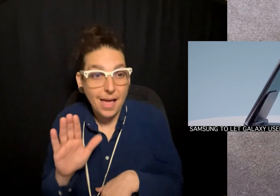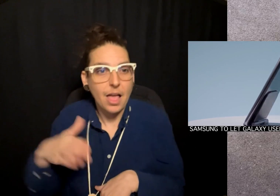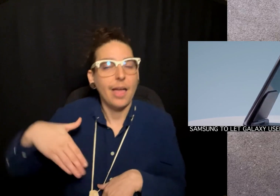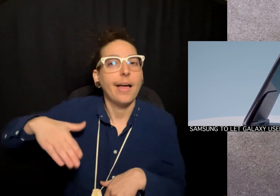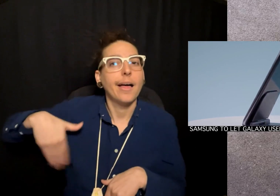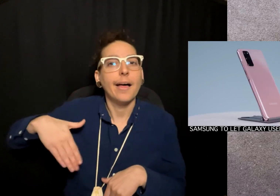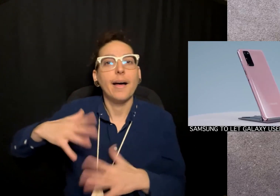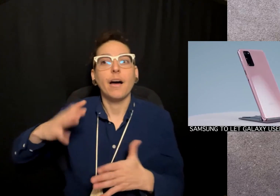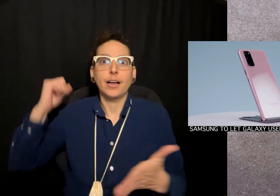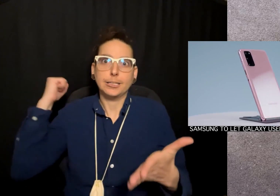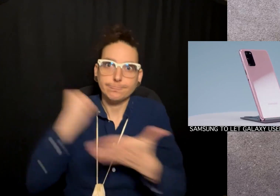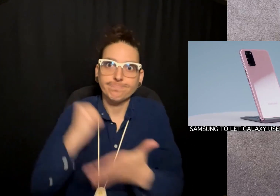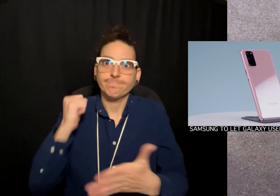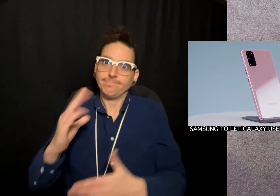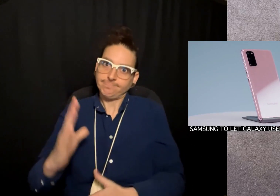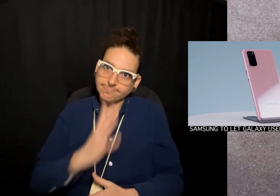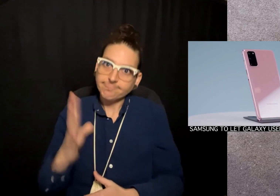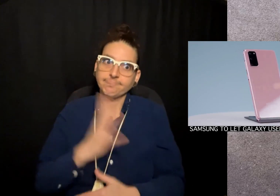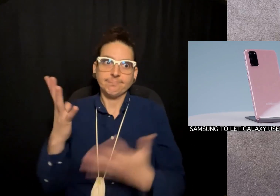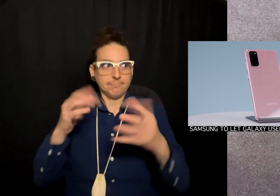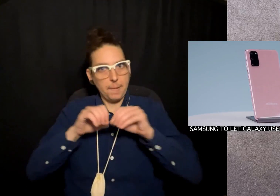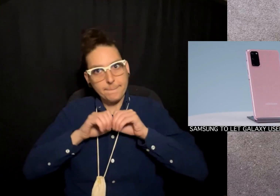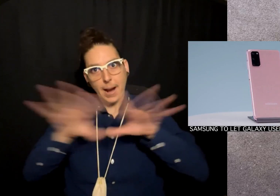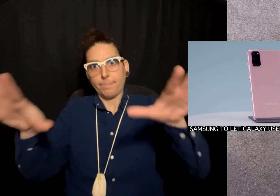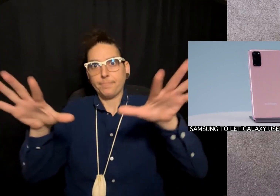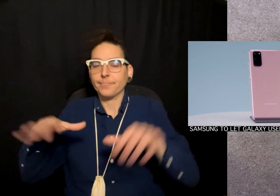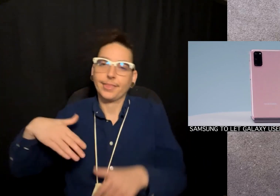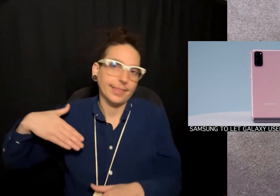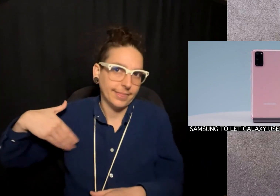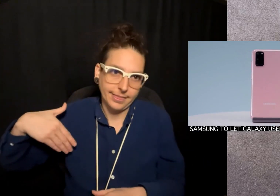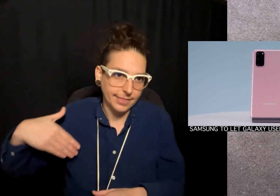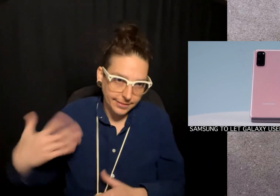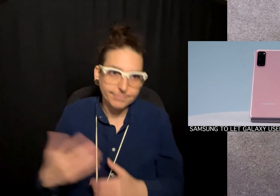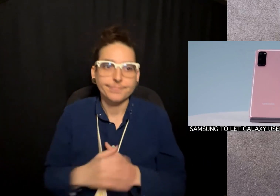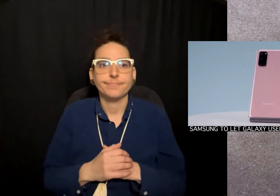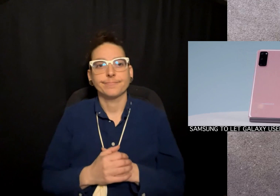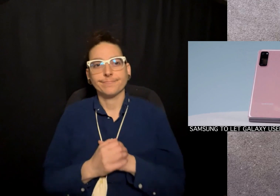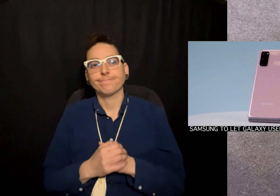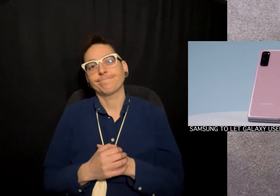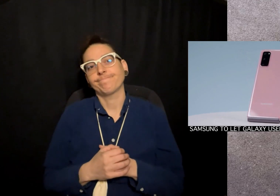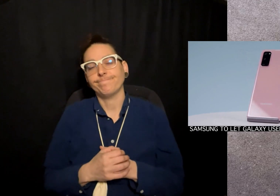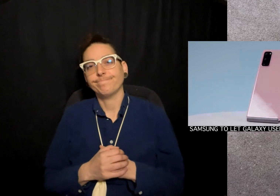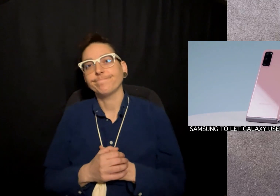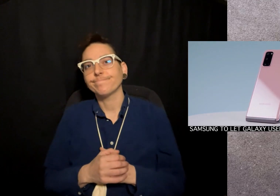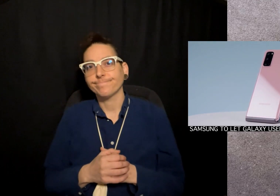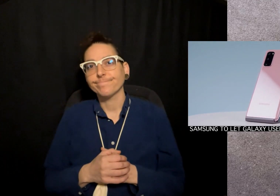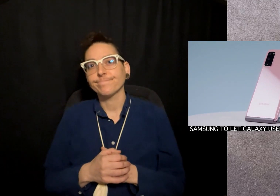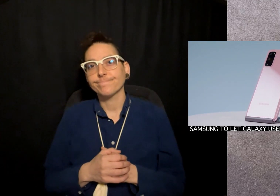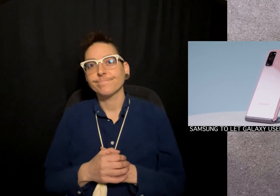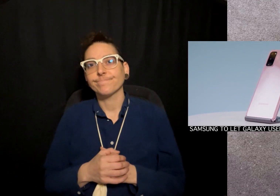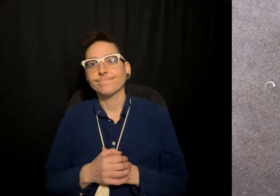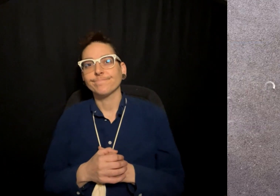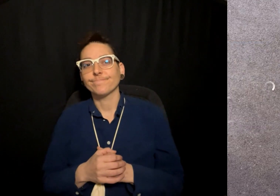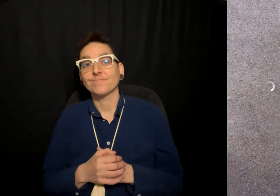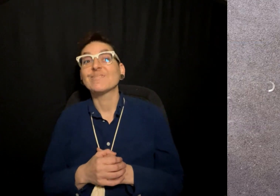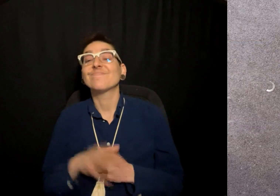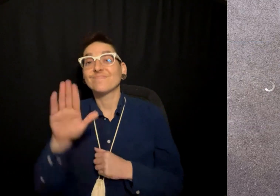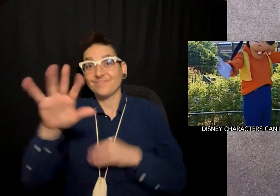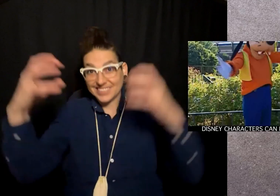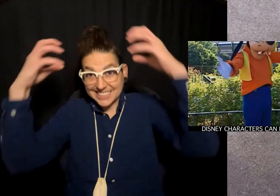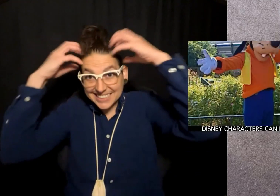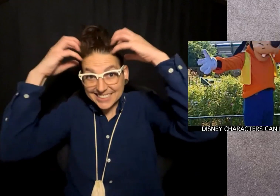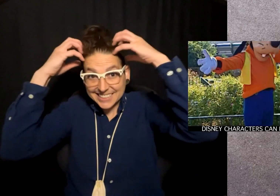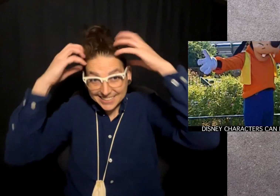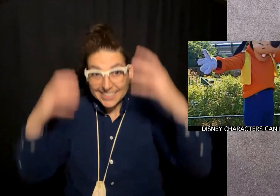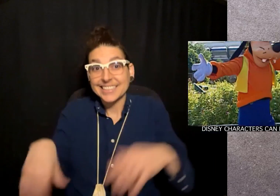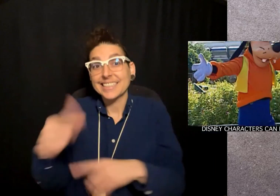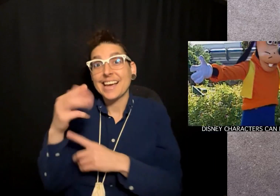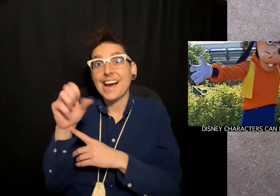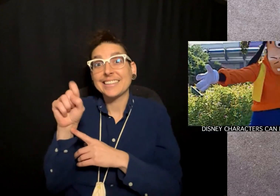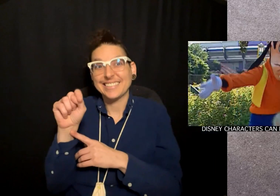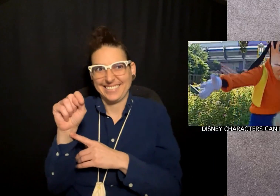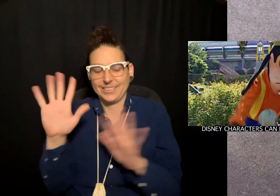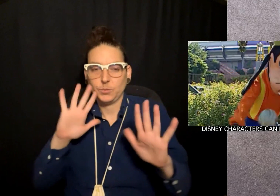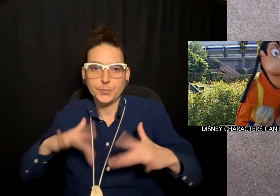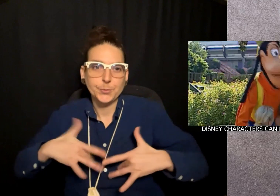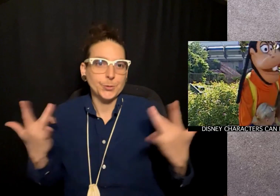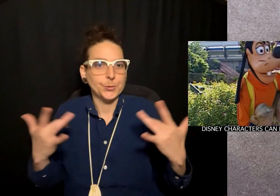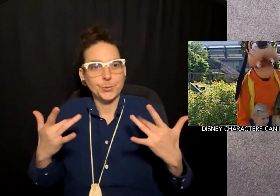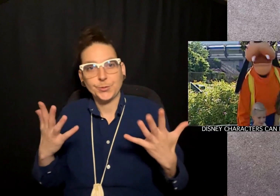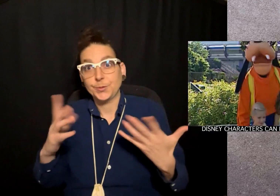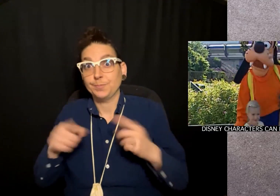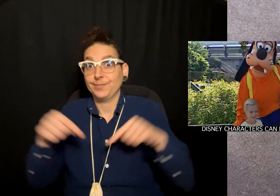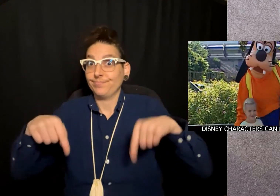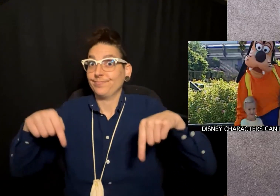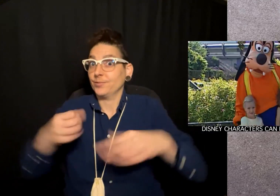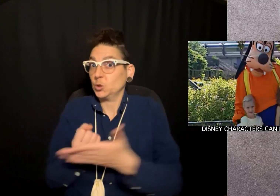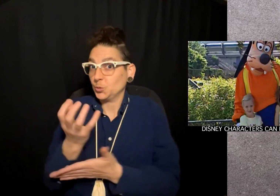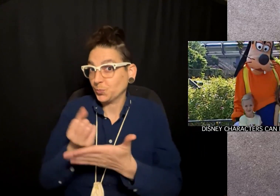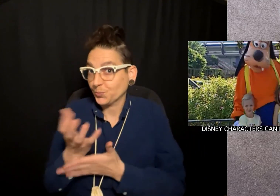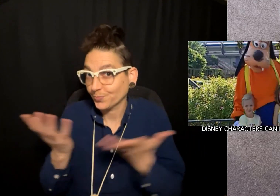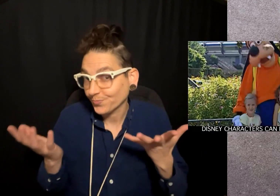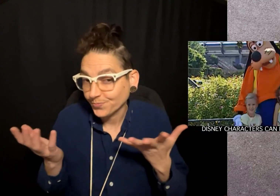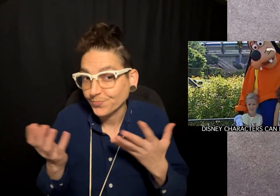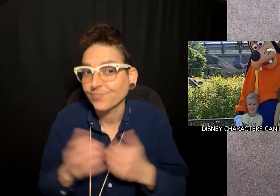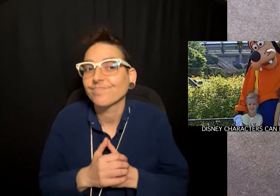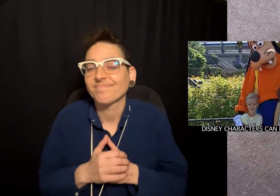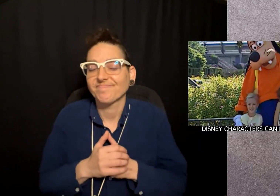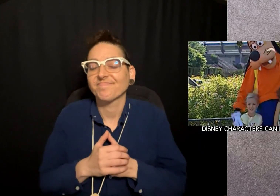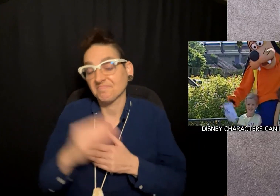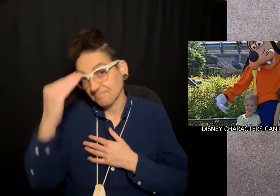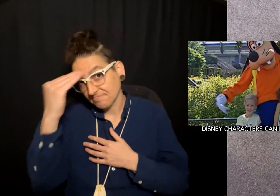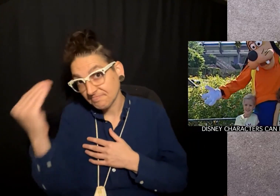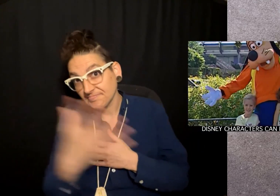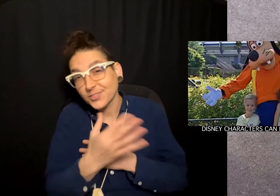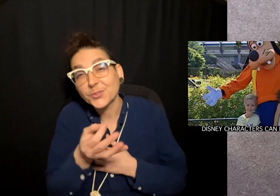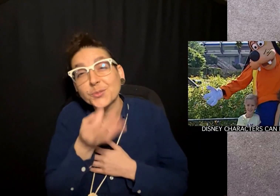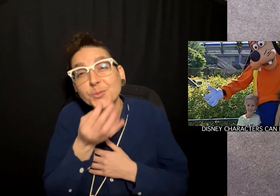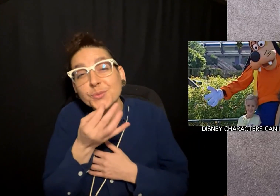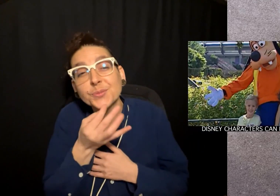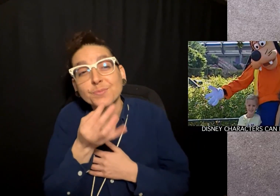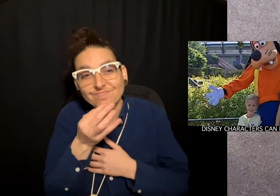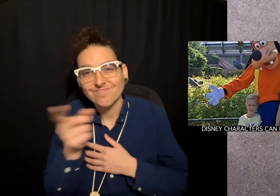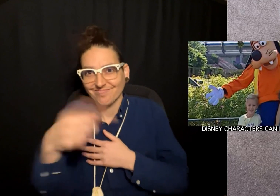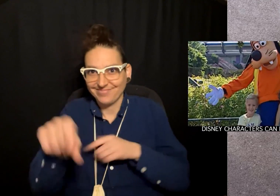not yet formally launched Disney guests will be happy about this news